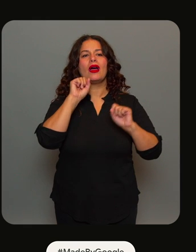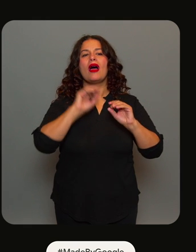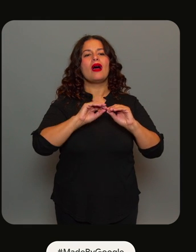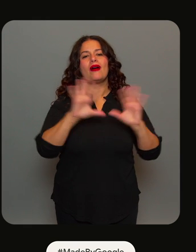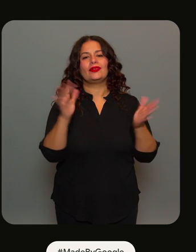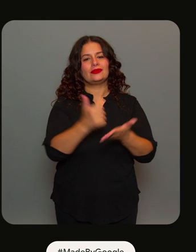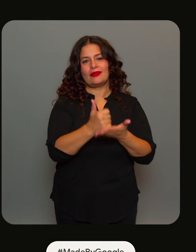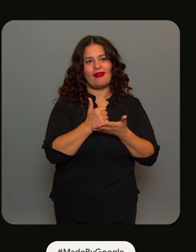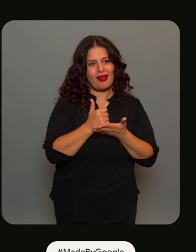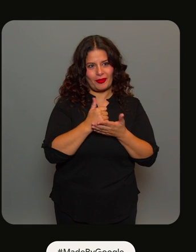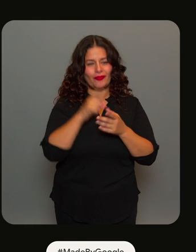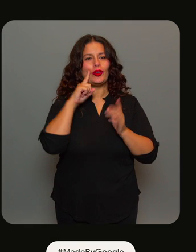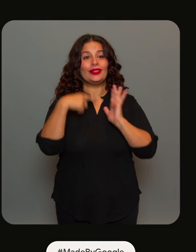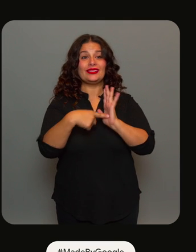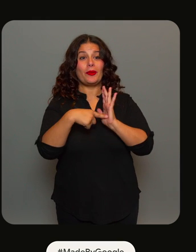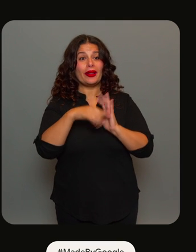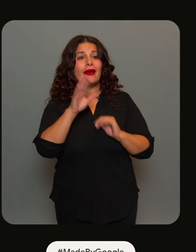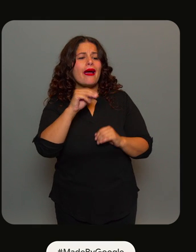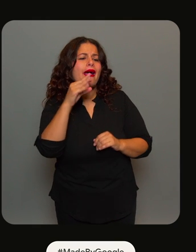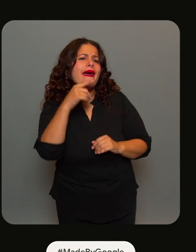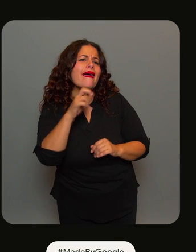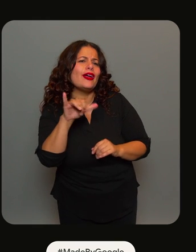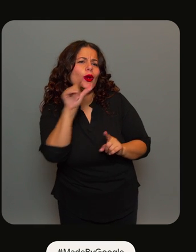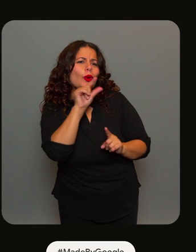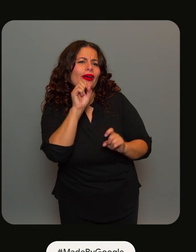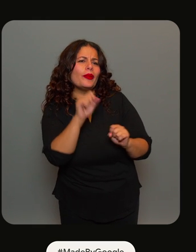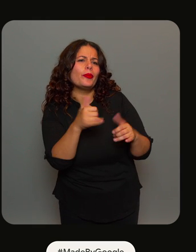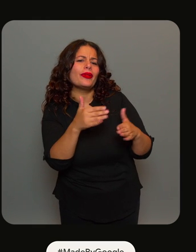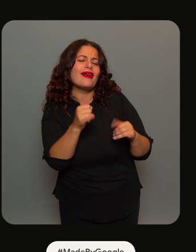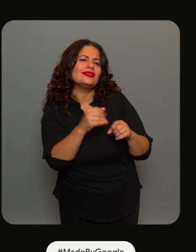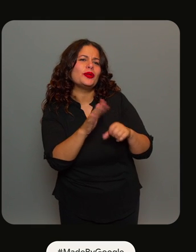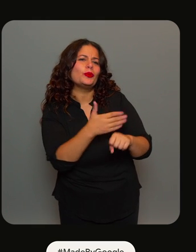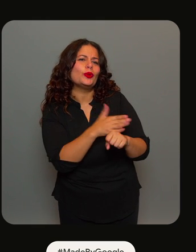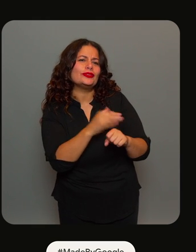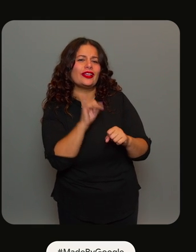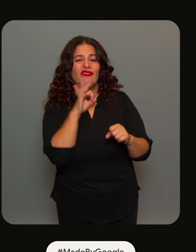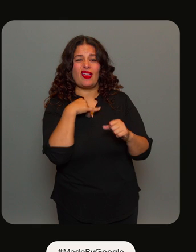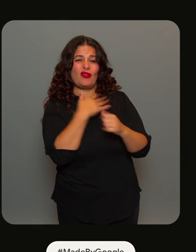Like saying, "hey Google, play classical music," when I want to relax at the end of the day.